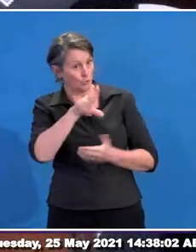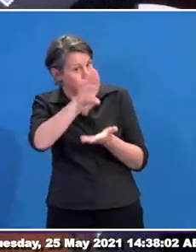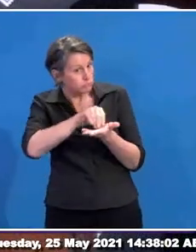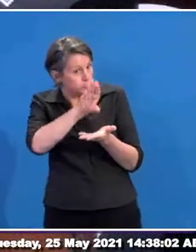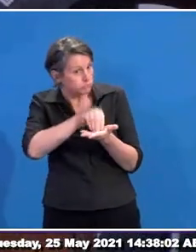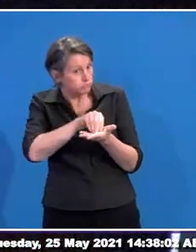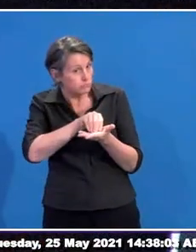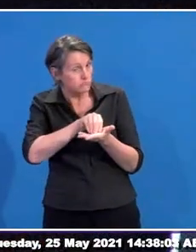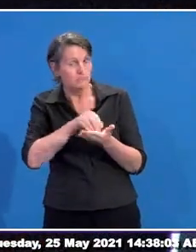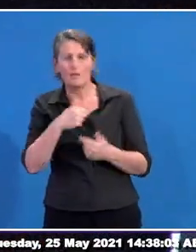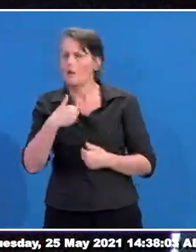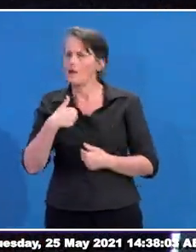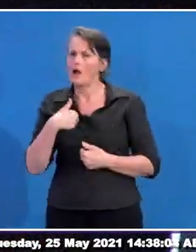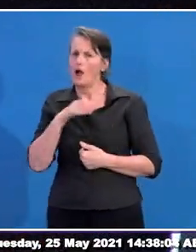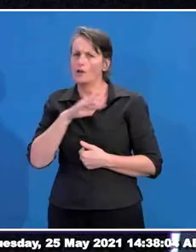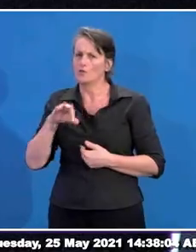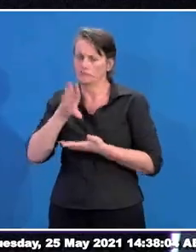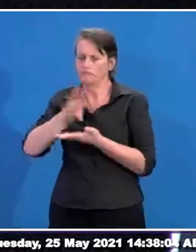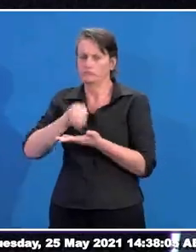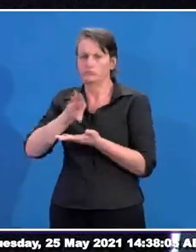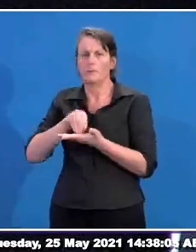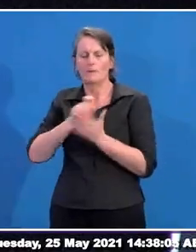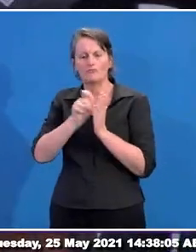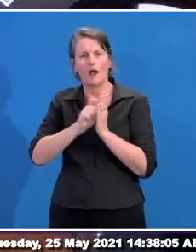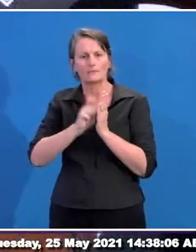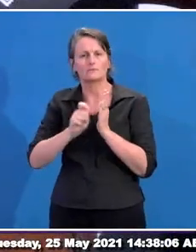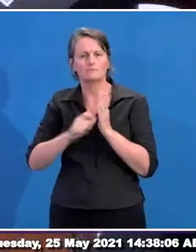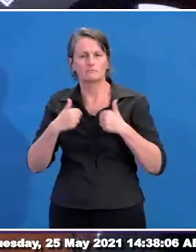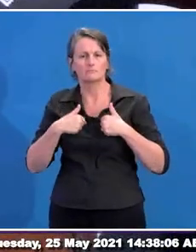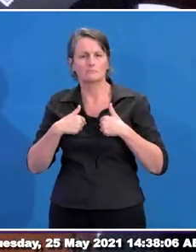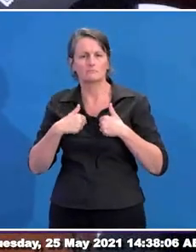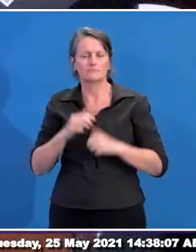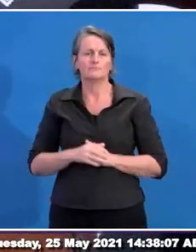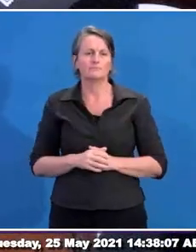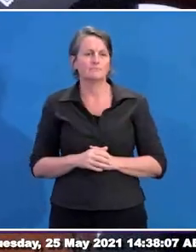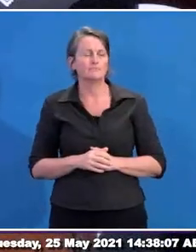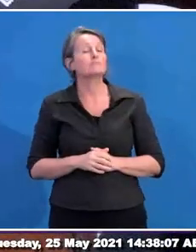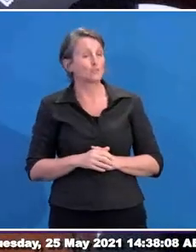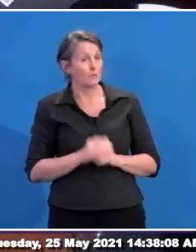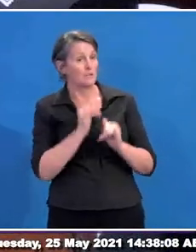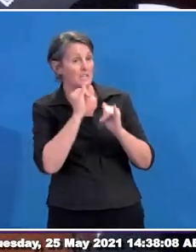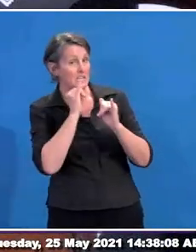I don't record, I take notes. After that meeting --- that might take, what, hours